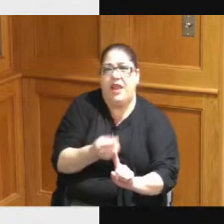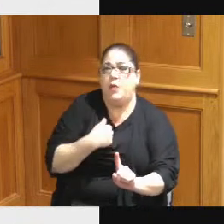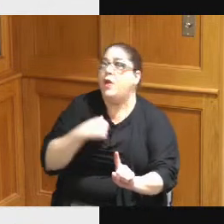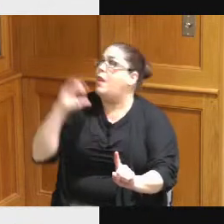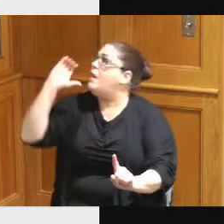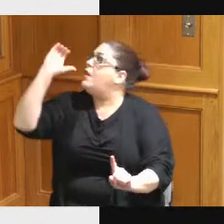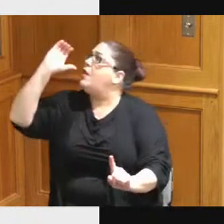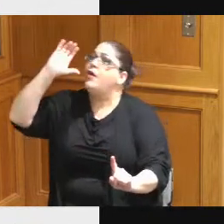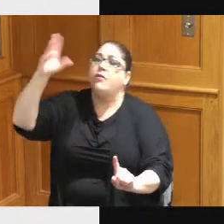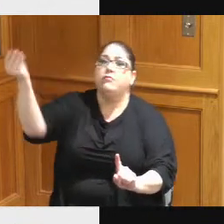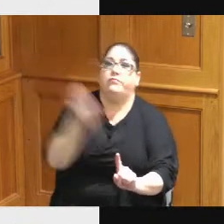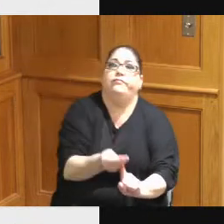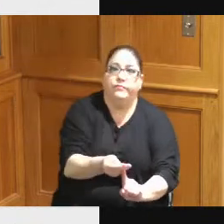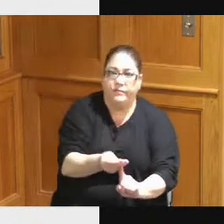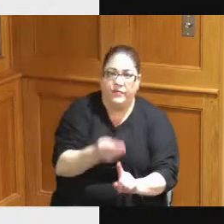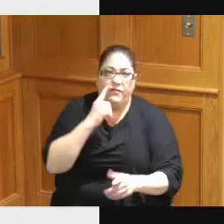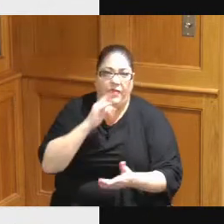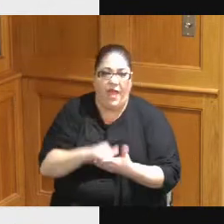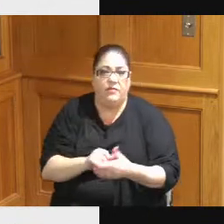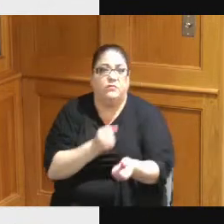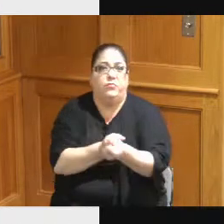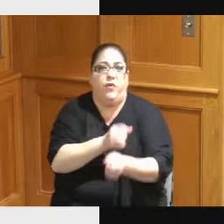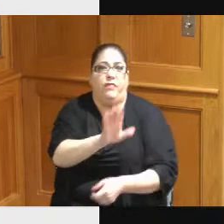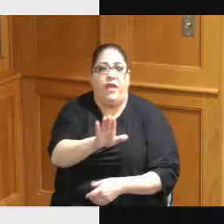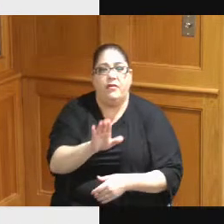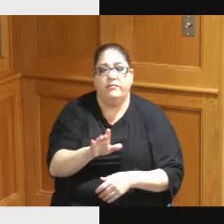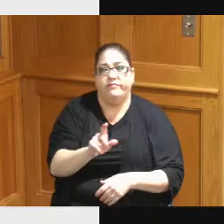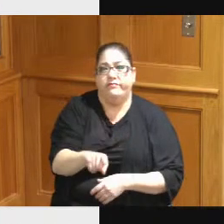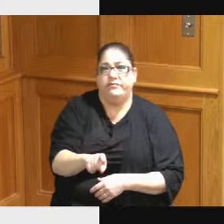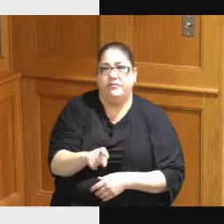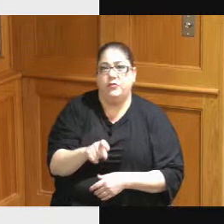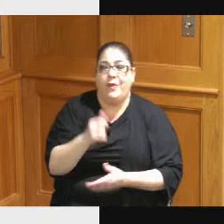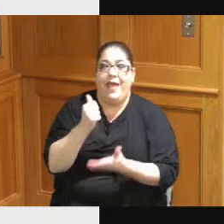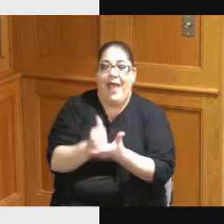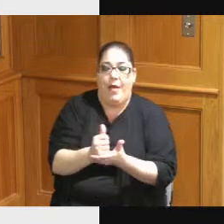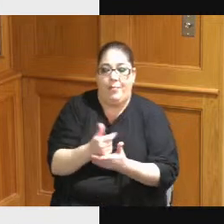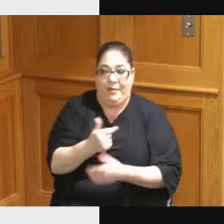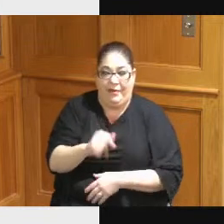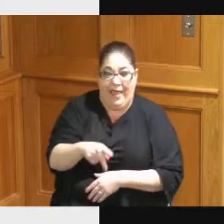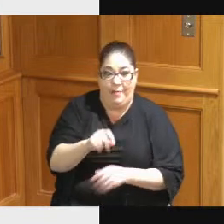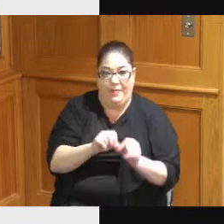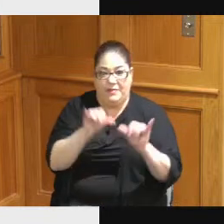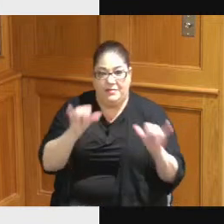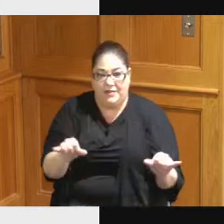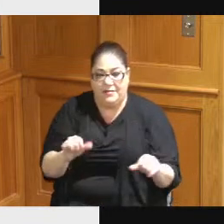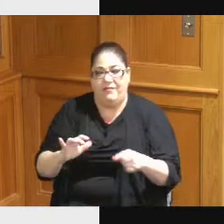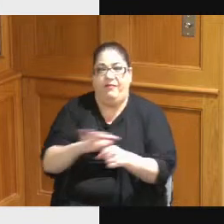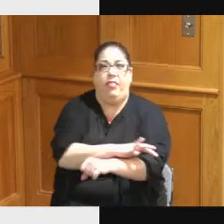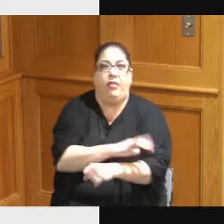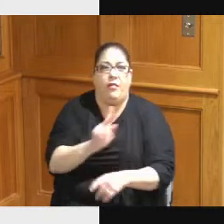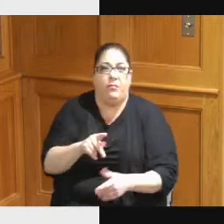look for funding to support and fill those gaps in the system so that's a big part of what we'll